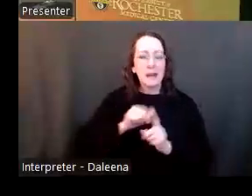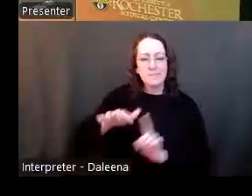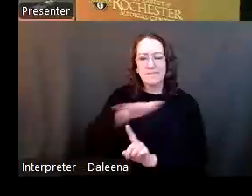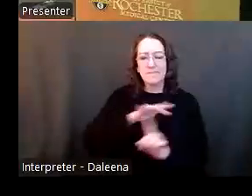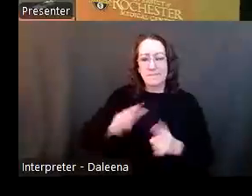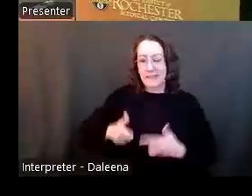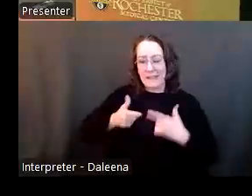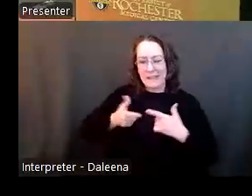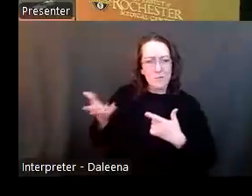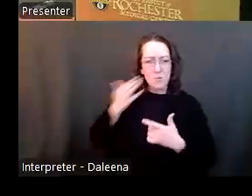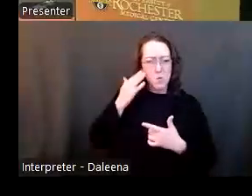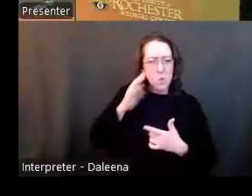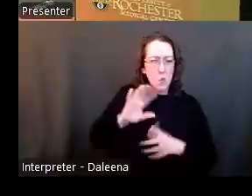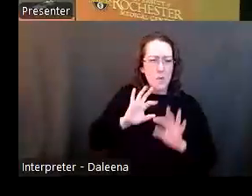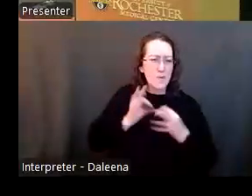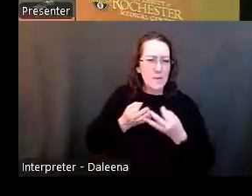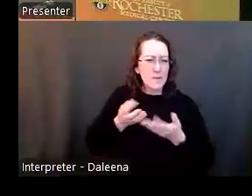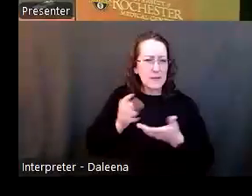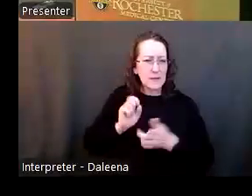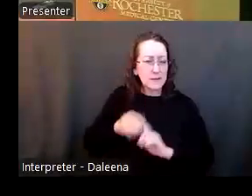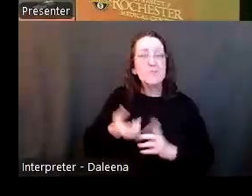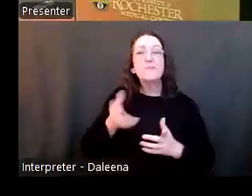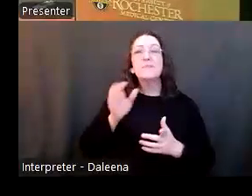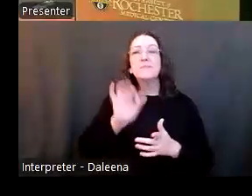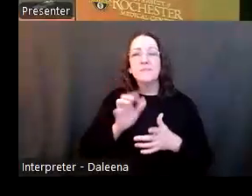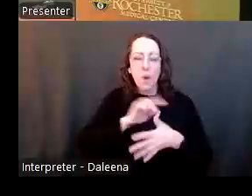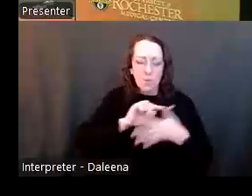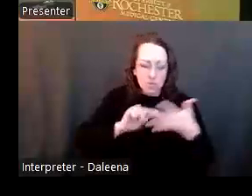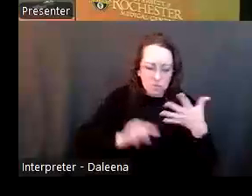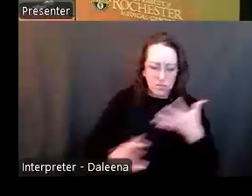what do we know about their family all these things are being Incorporated on day one and